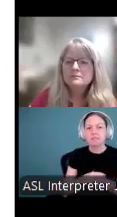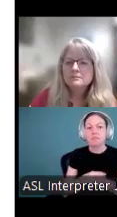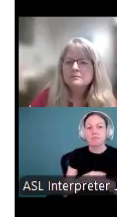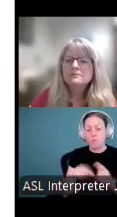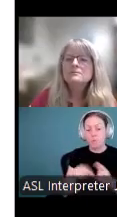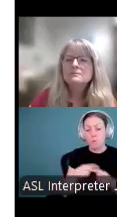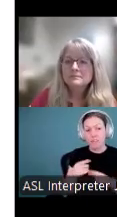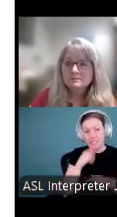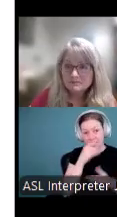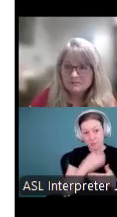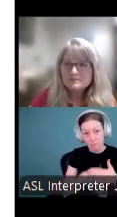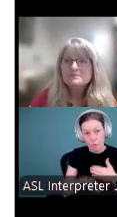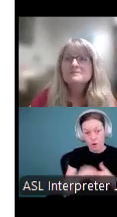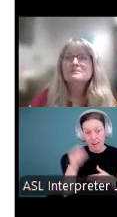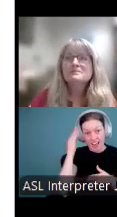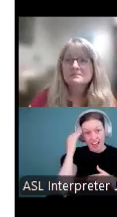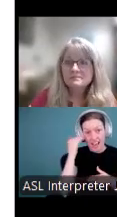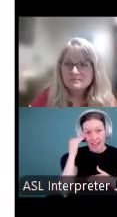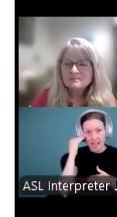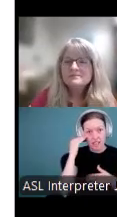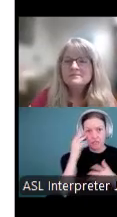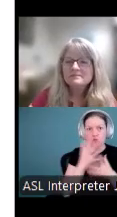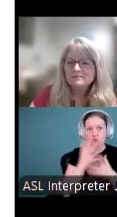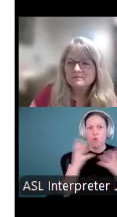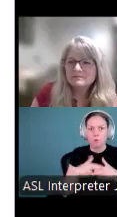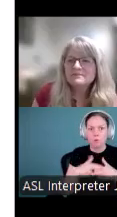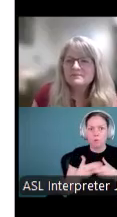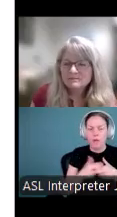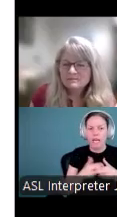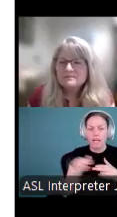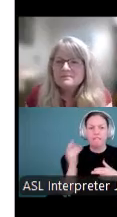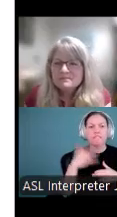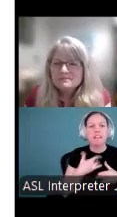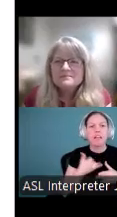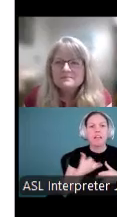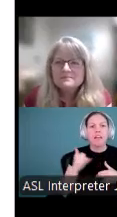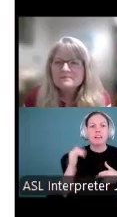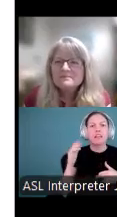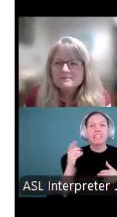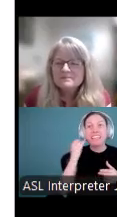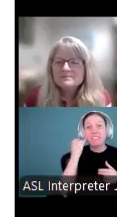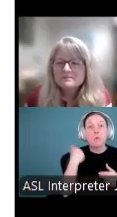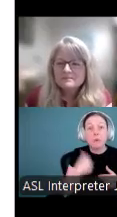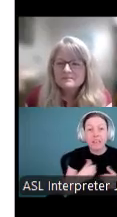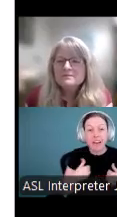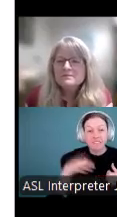a huge percentage of their body weight, it'd be like us having 50 pound heads, right? And it's just, it's so difficult for them